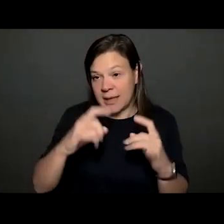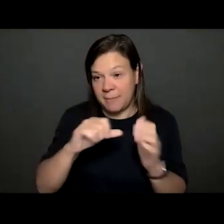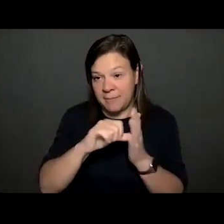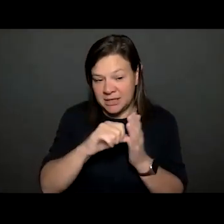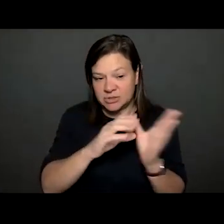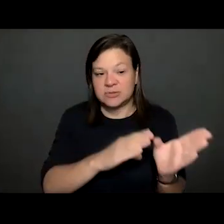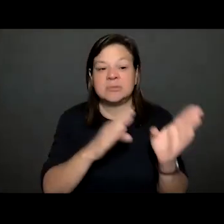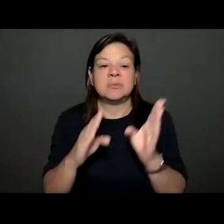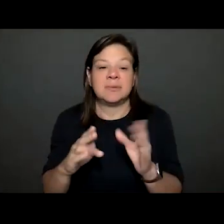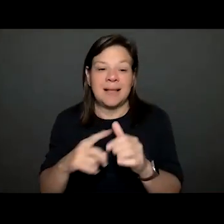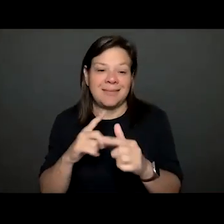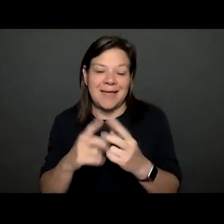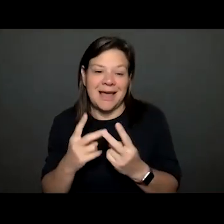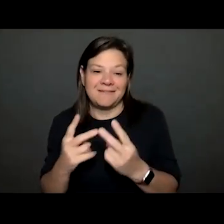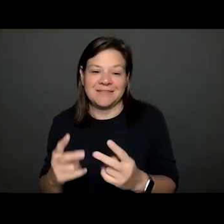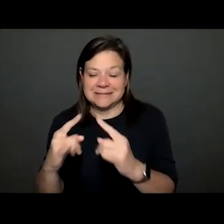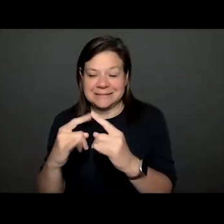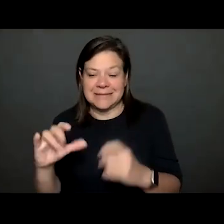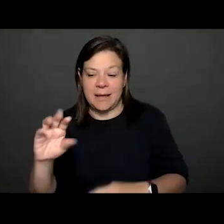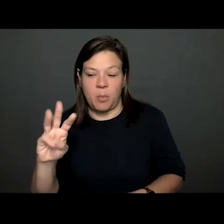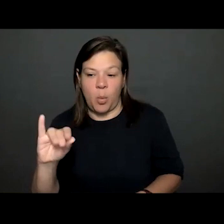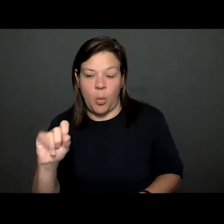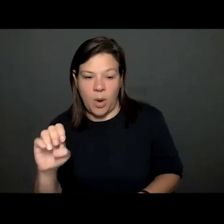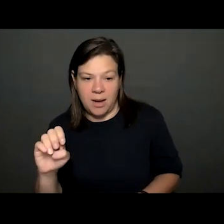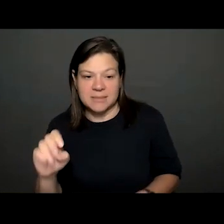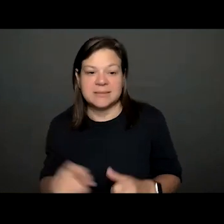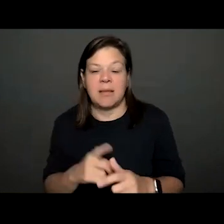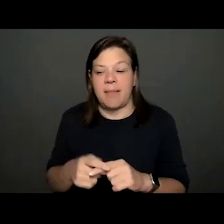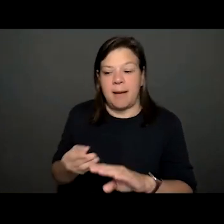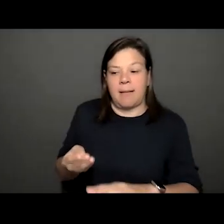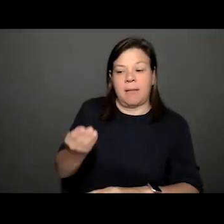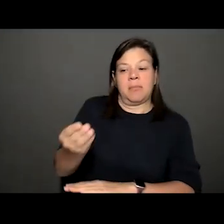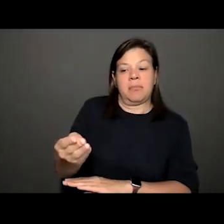PAGE AND I SUBMITTED THE SUMMER CAMP SIGN-UP FORM.